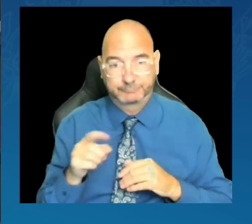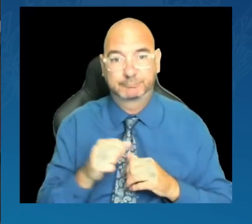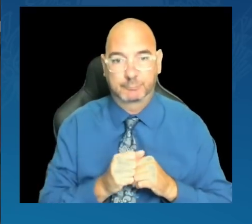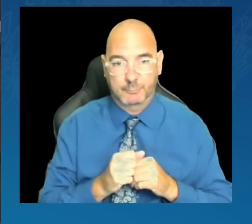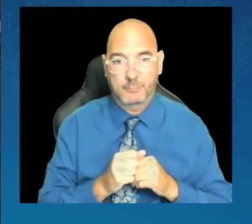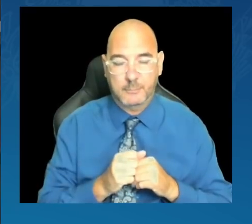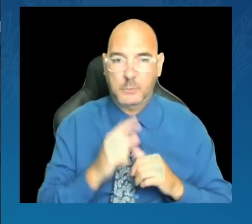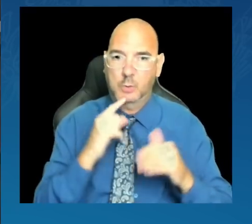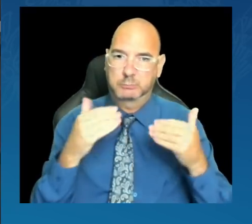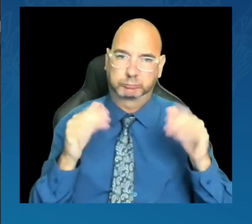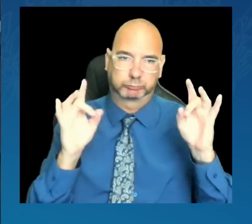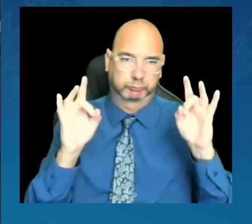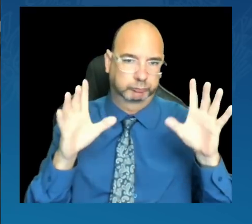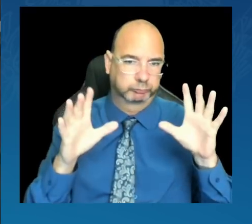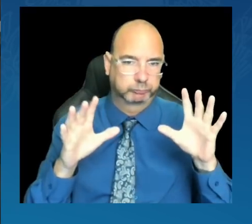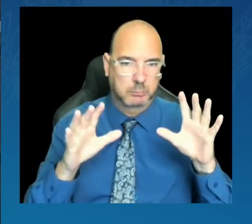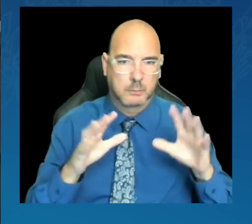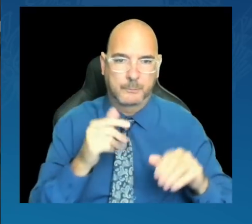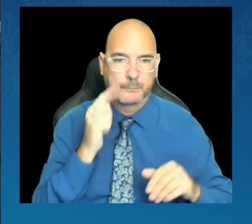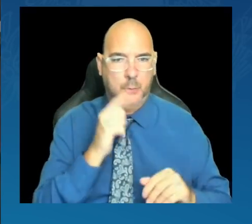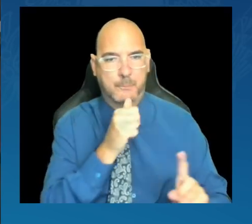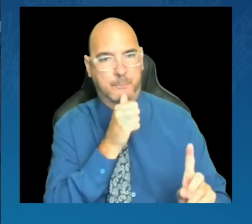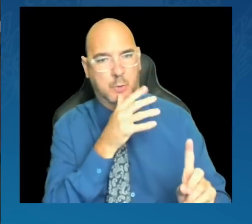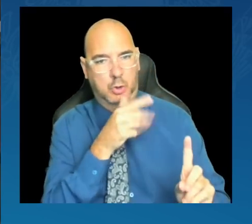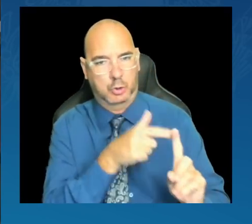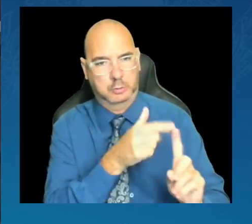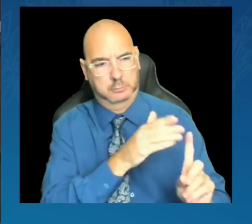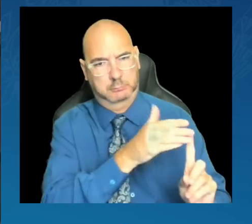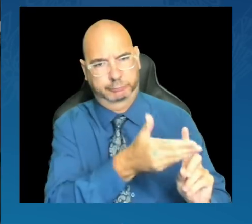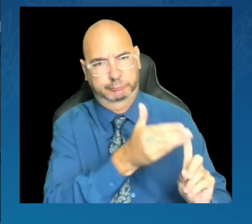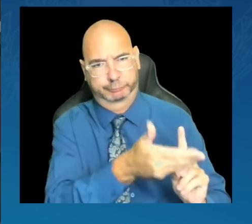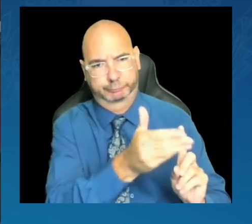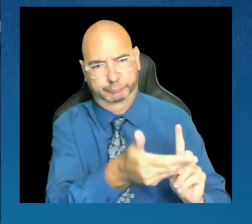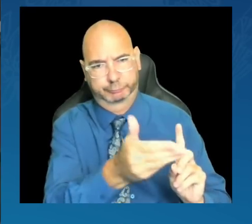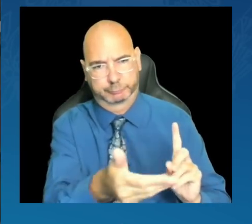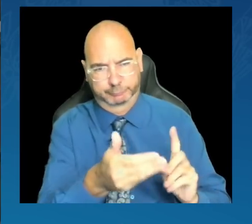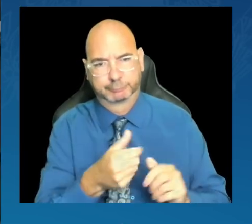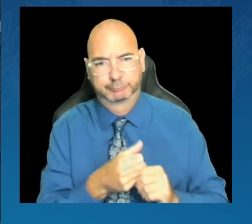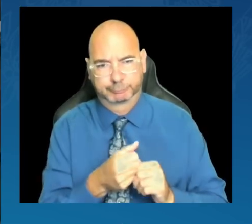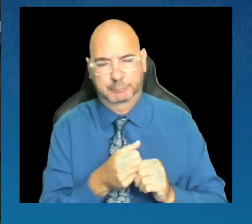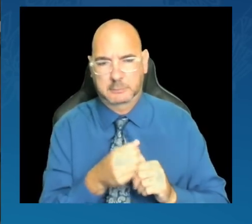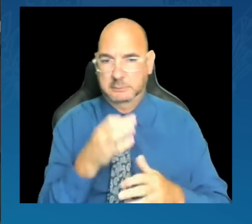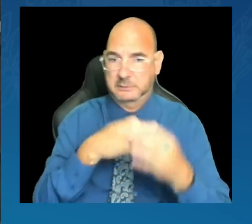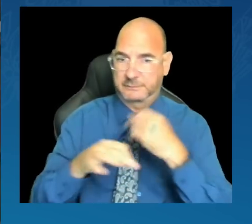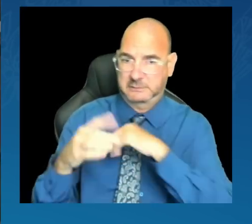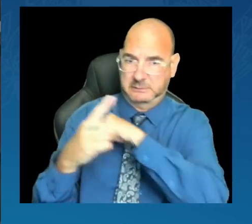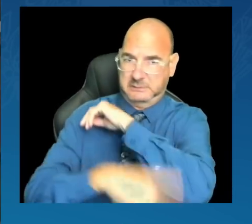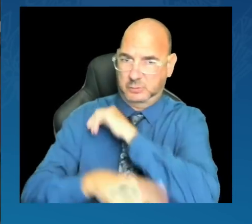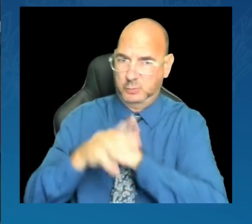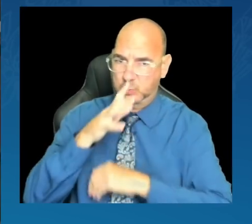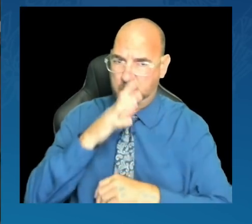Instead of punishing women for getting pregnant by restricting access to a safe and common health care procedure,